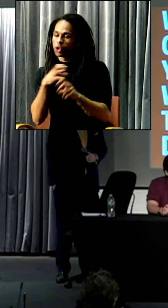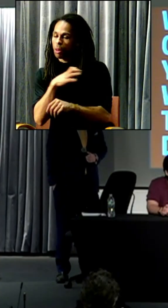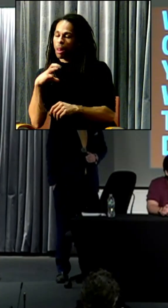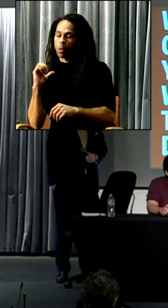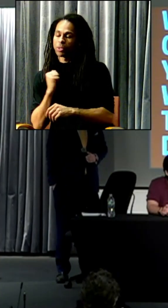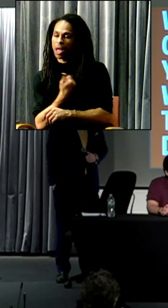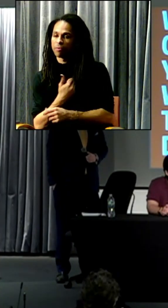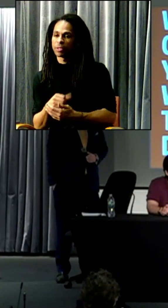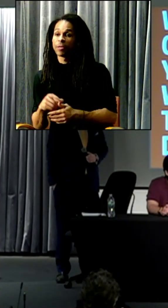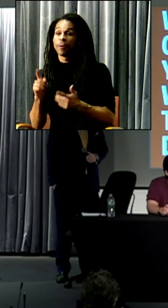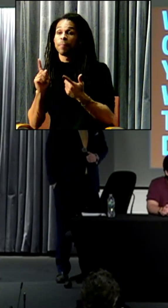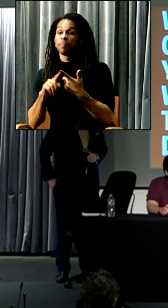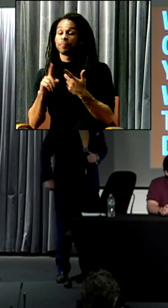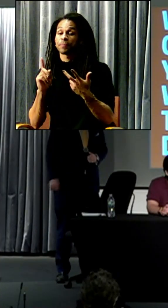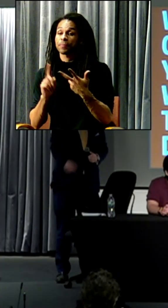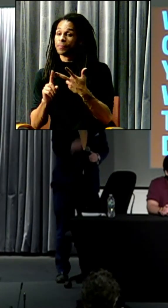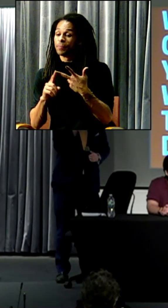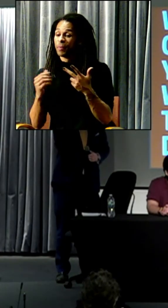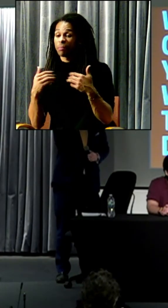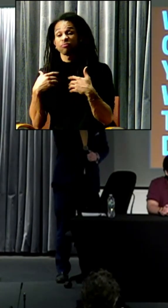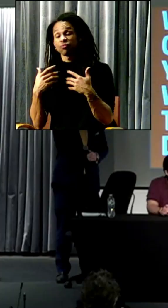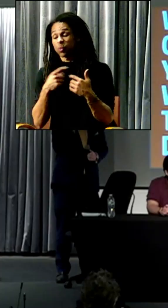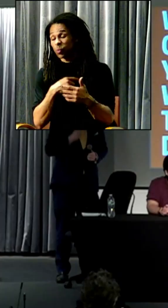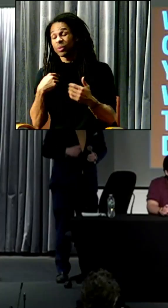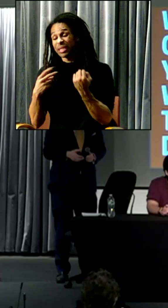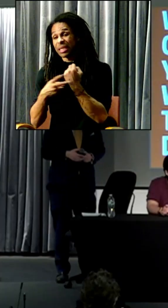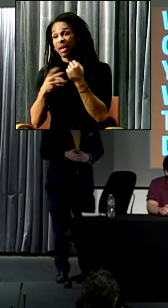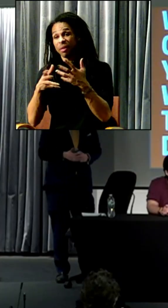And throughout the exhibition, we meet different people.